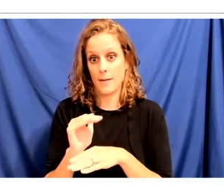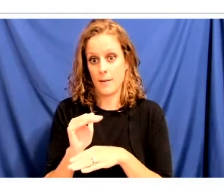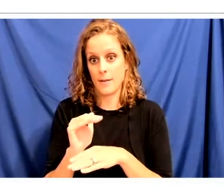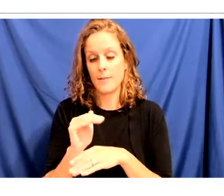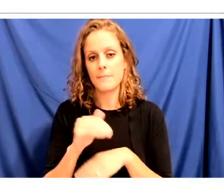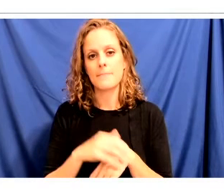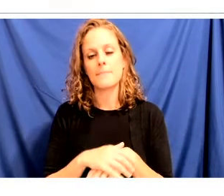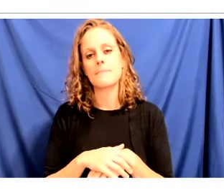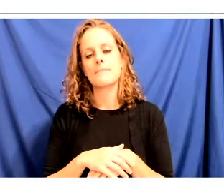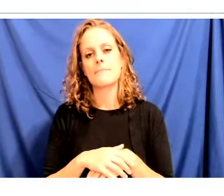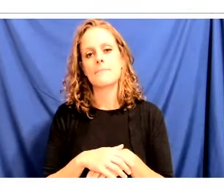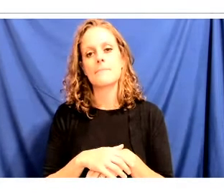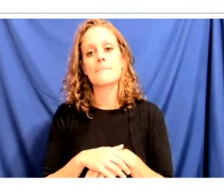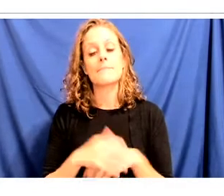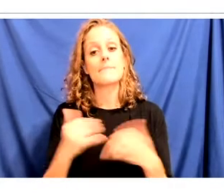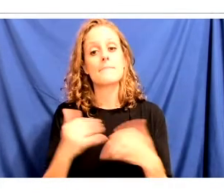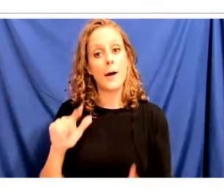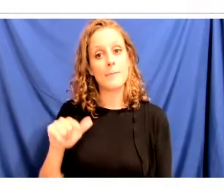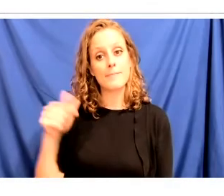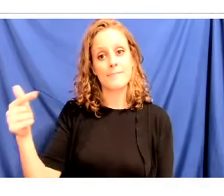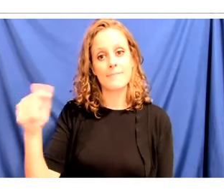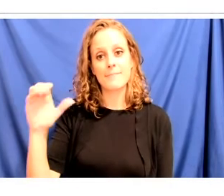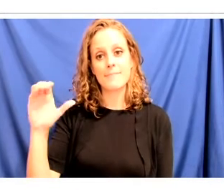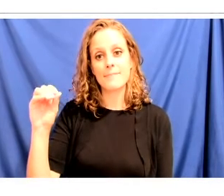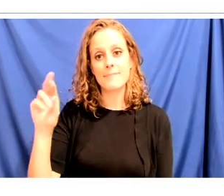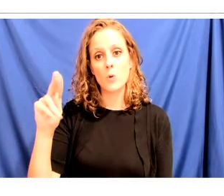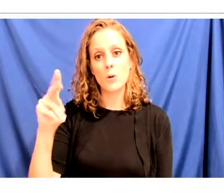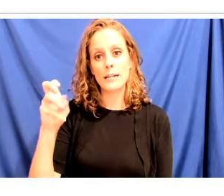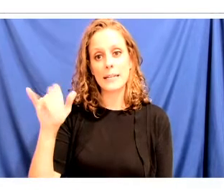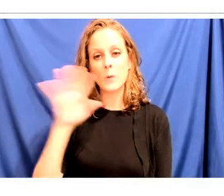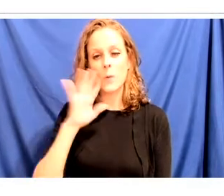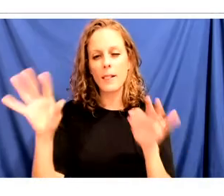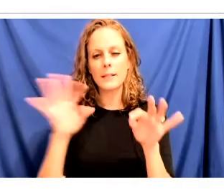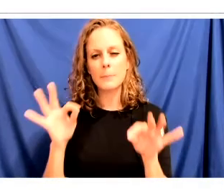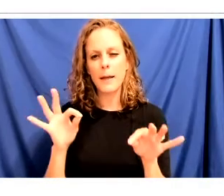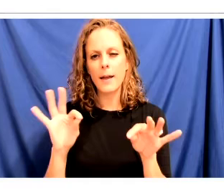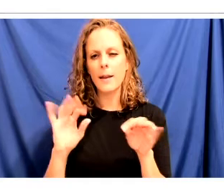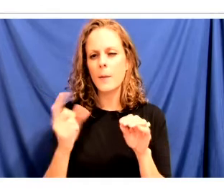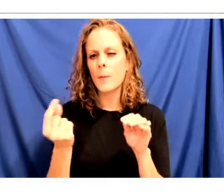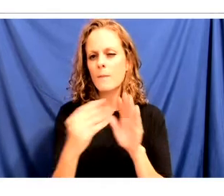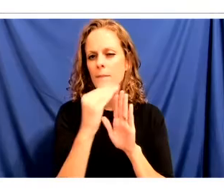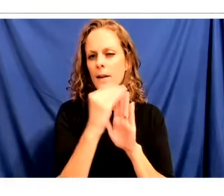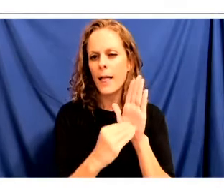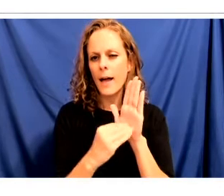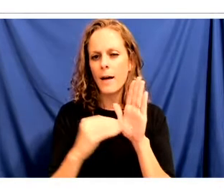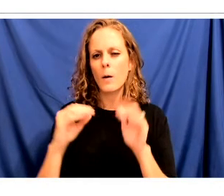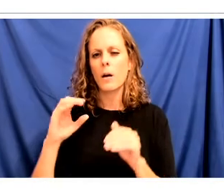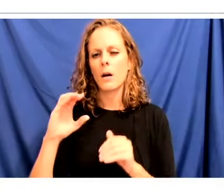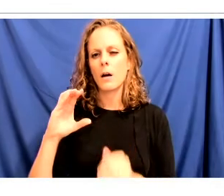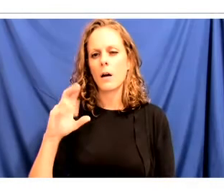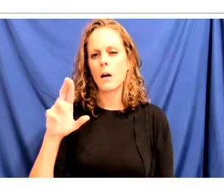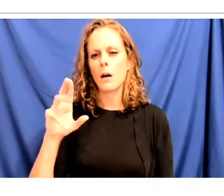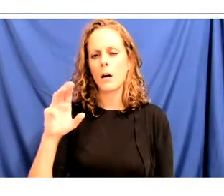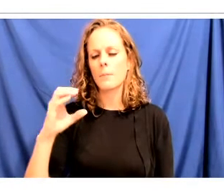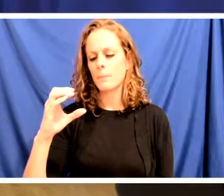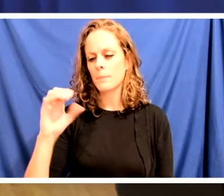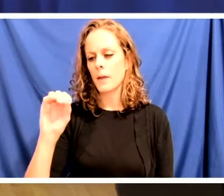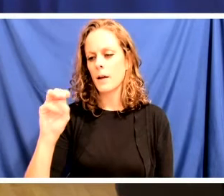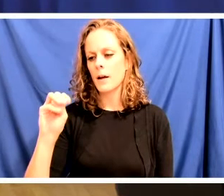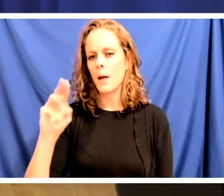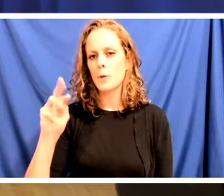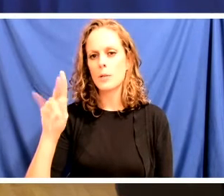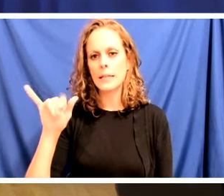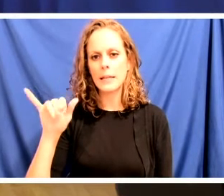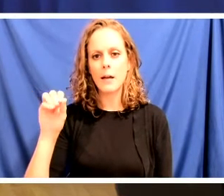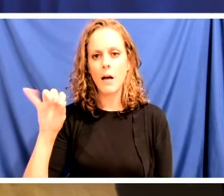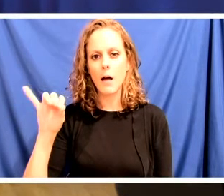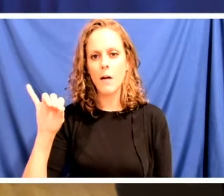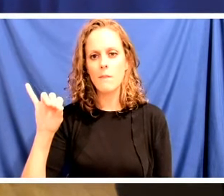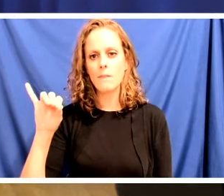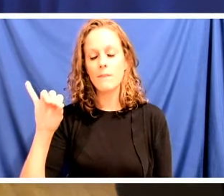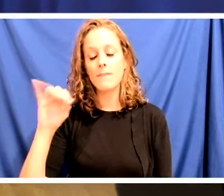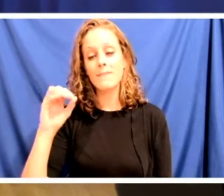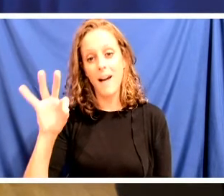Next Courtney will talk about the community of interest form, and we will show you it on screen as as we go through it, so you can learn how to use it.